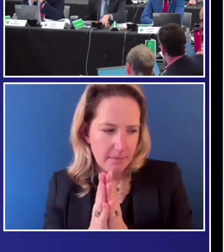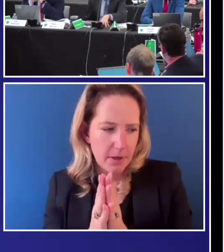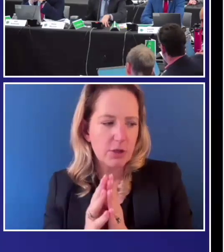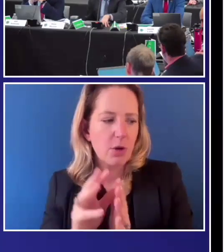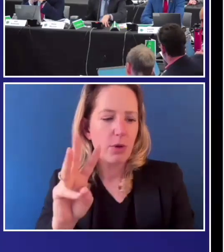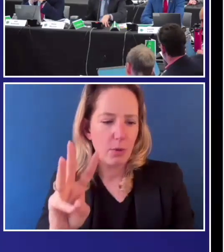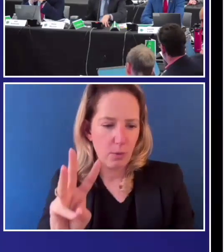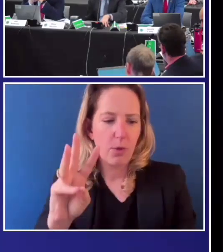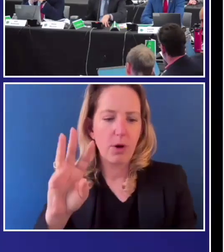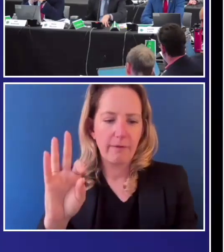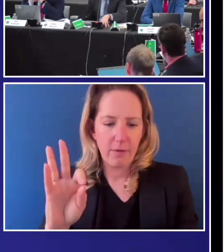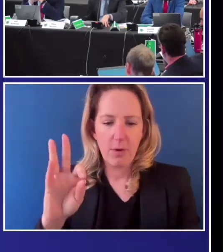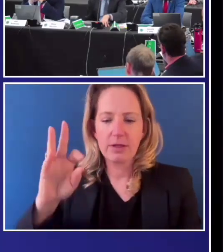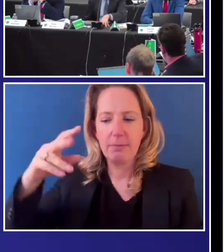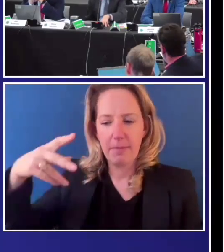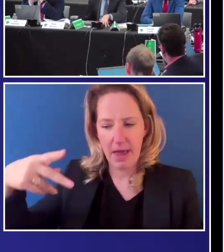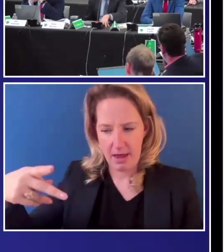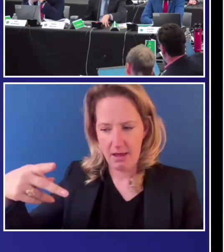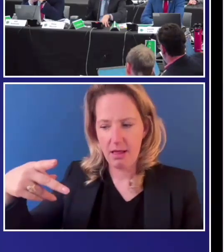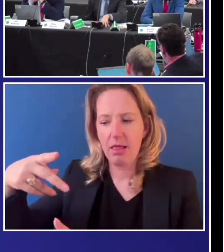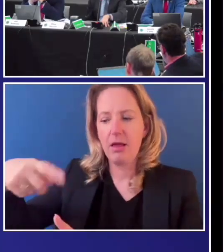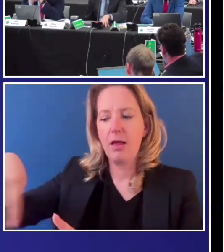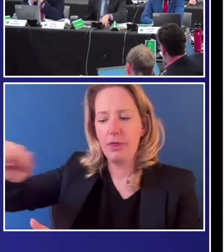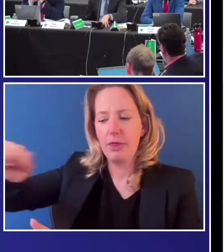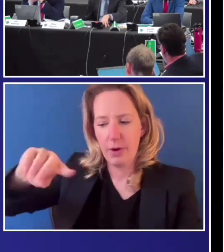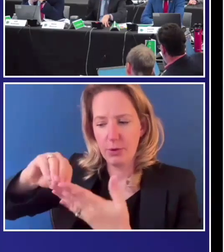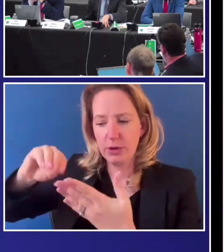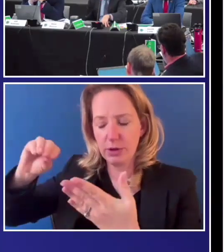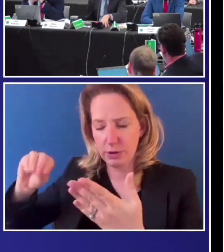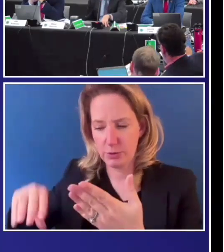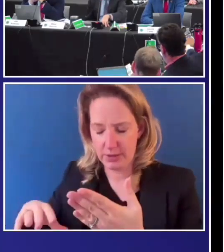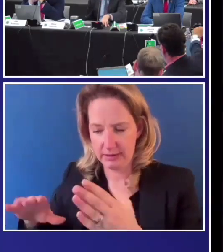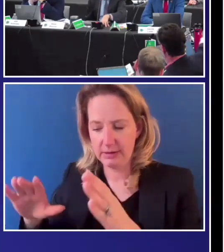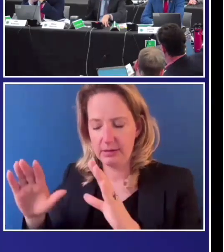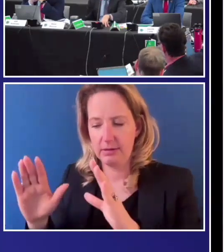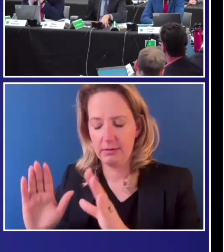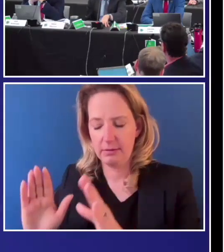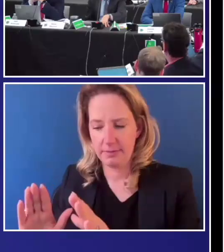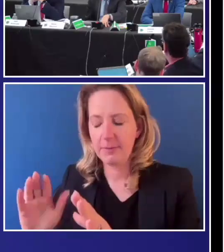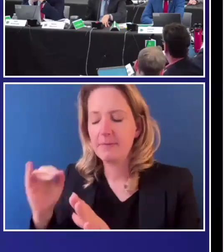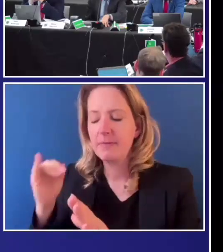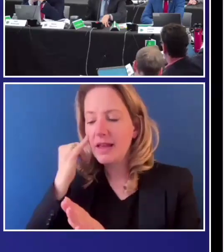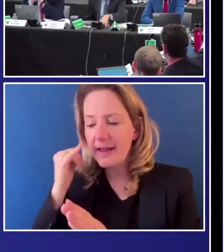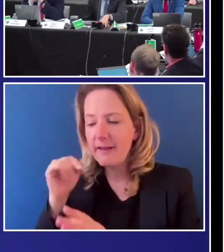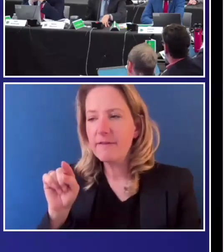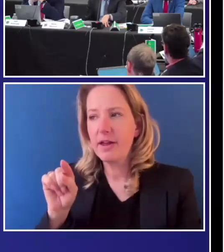be if, if they had not -- if, if they had obtained a high school